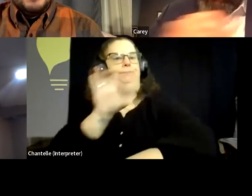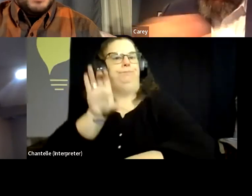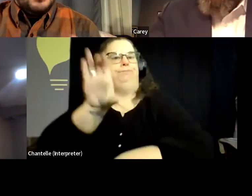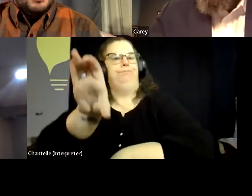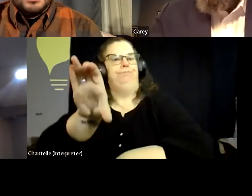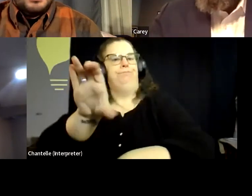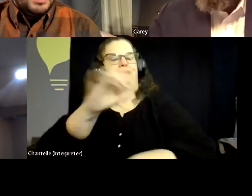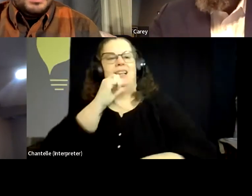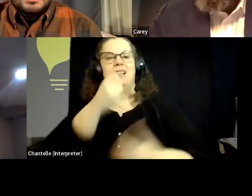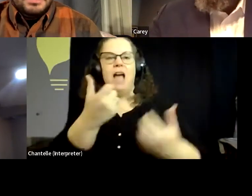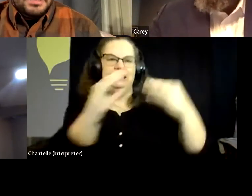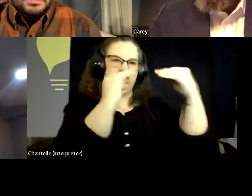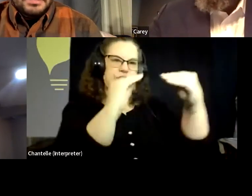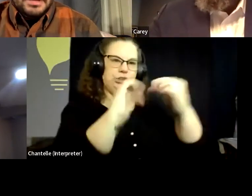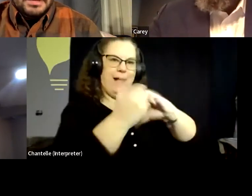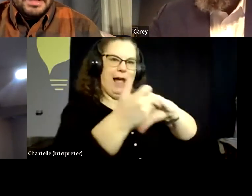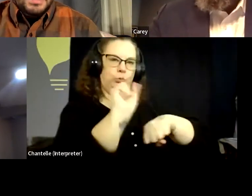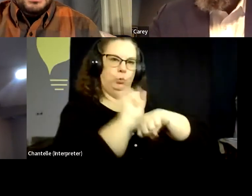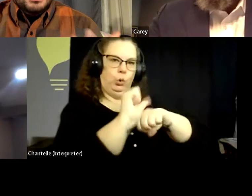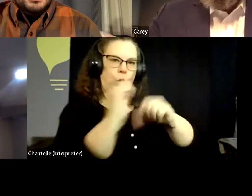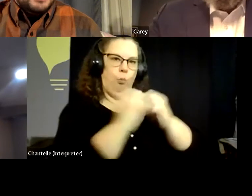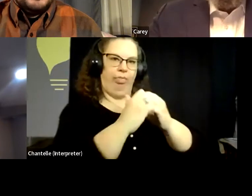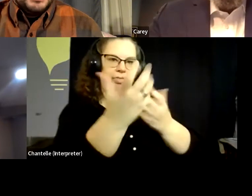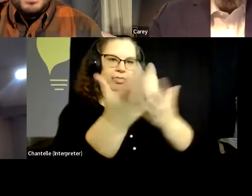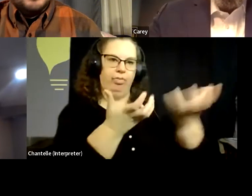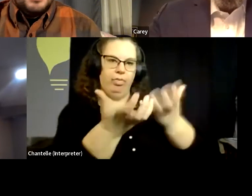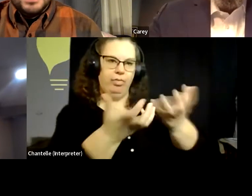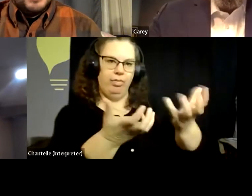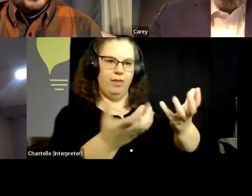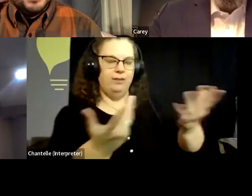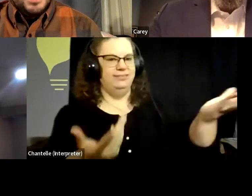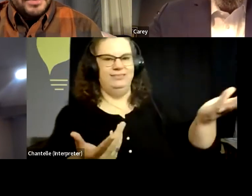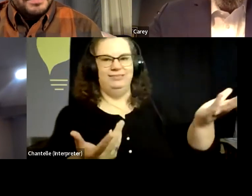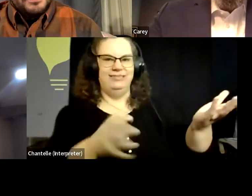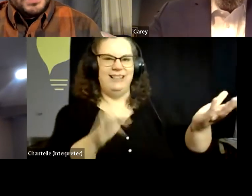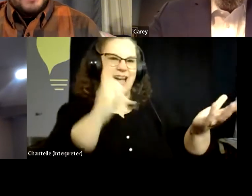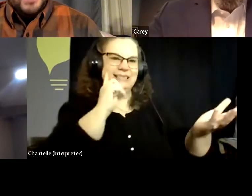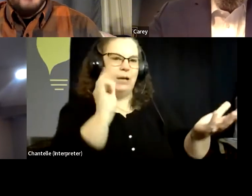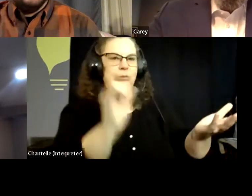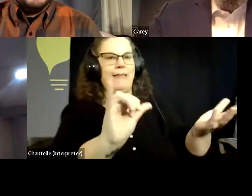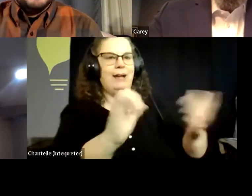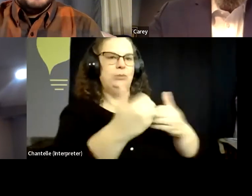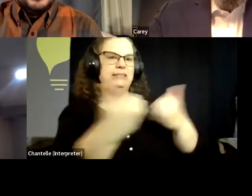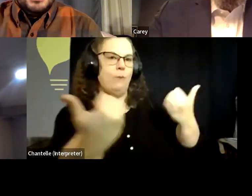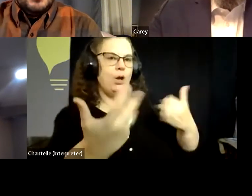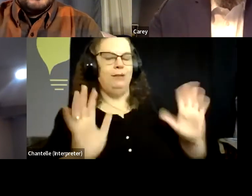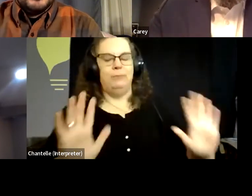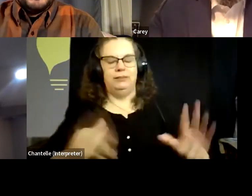how to work with others. That sound s like we are separating, but we are trying to